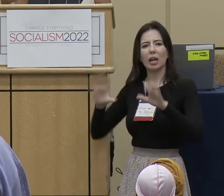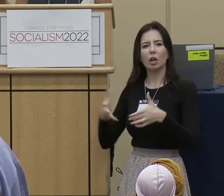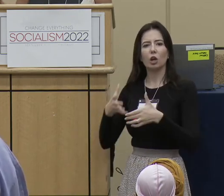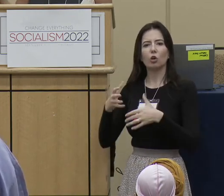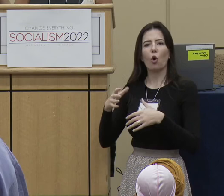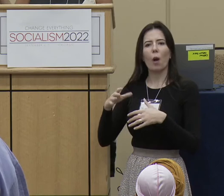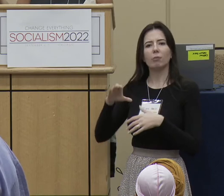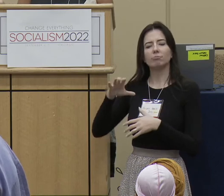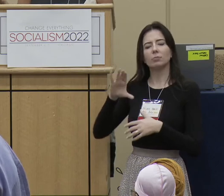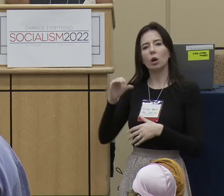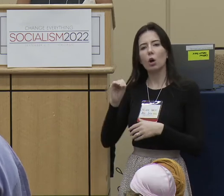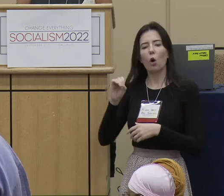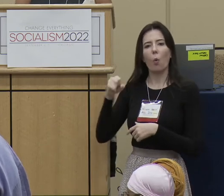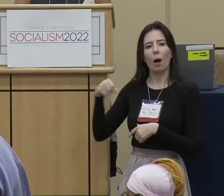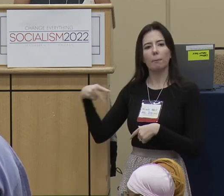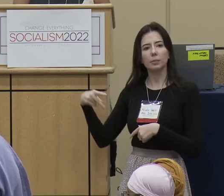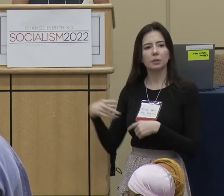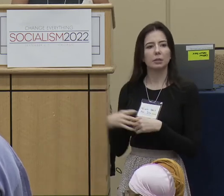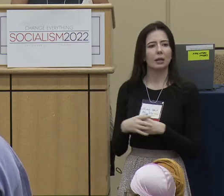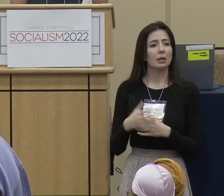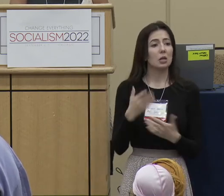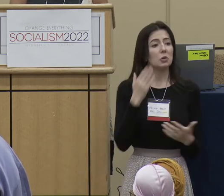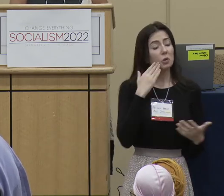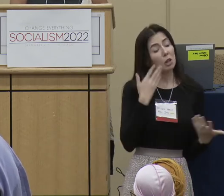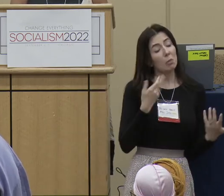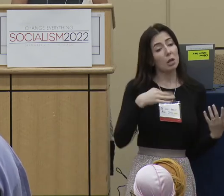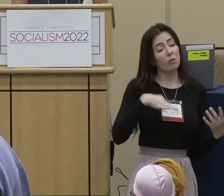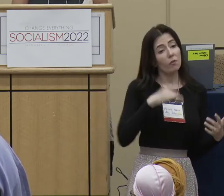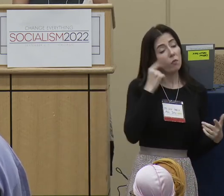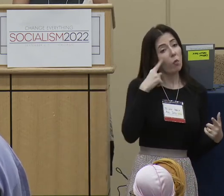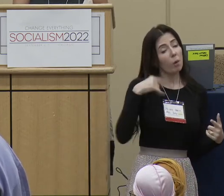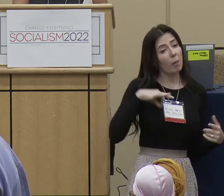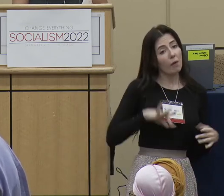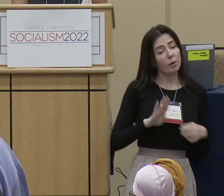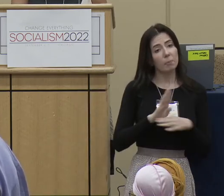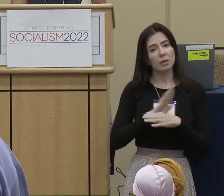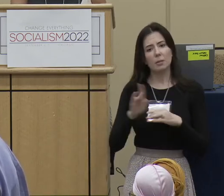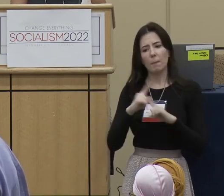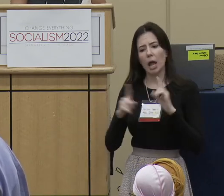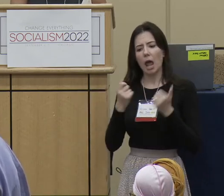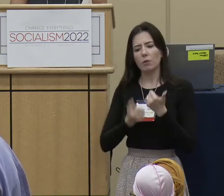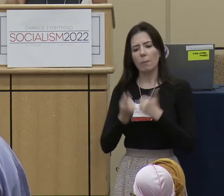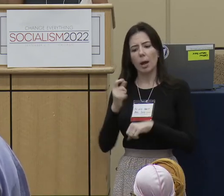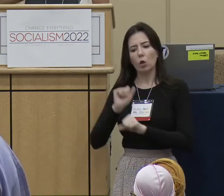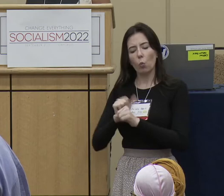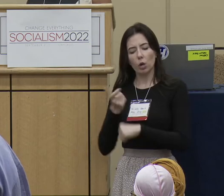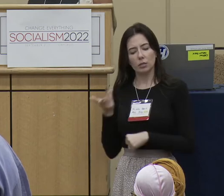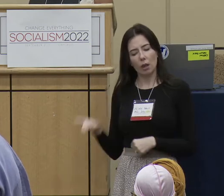businesses that are -- that function more like co-ops than for-profit business, even though technically they may be